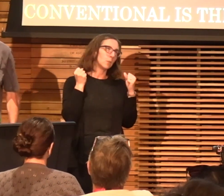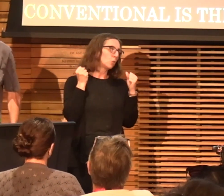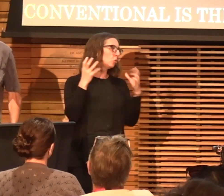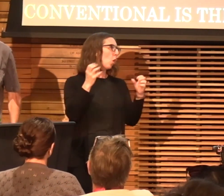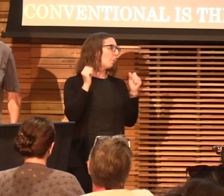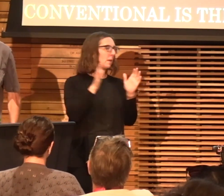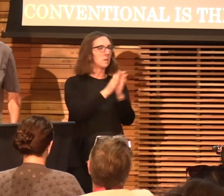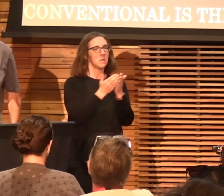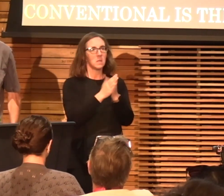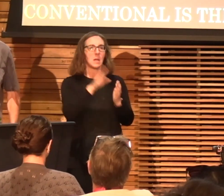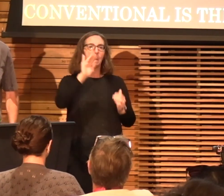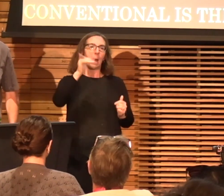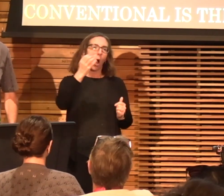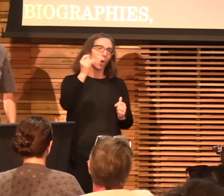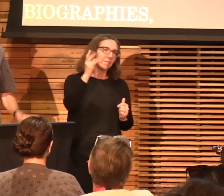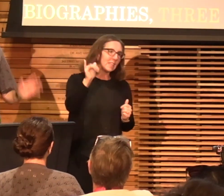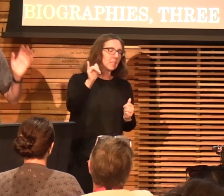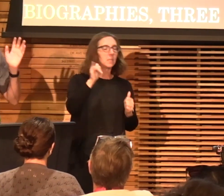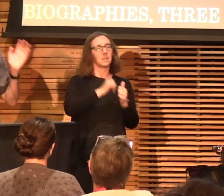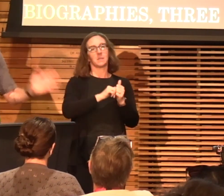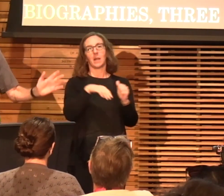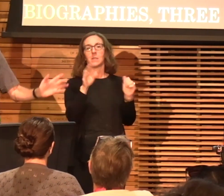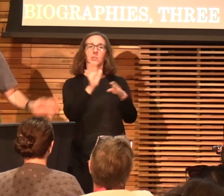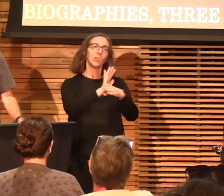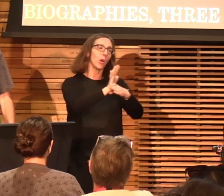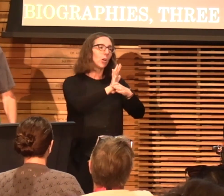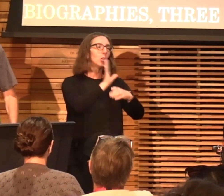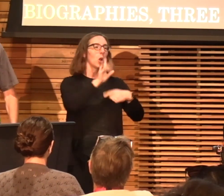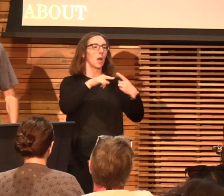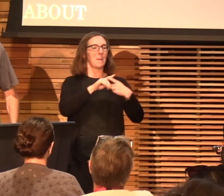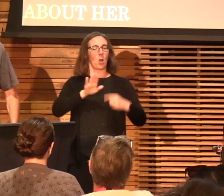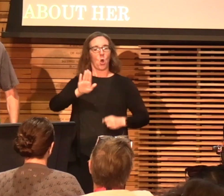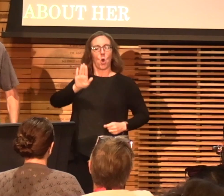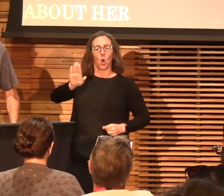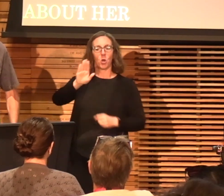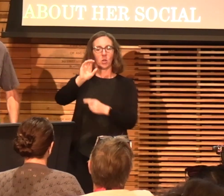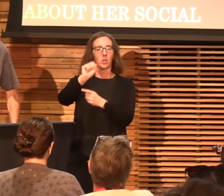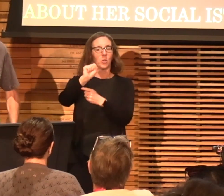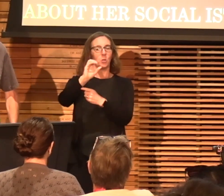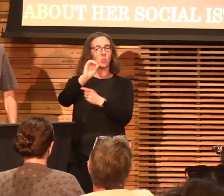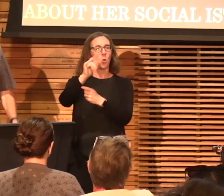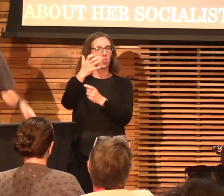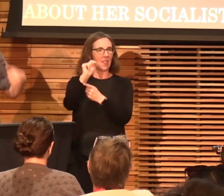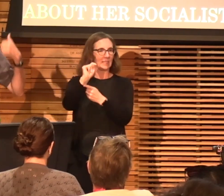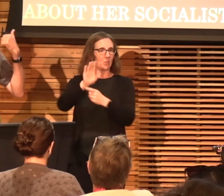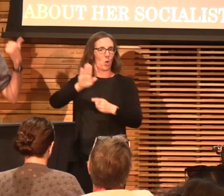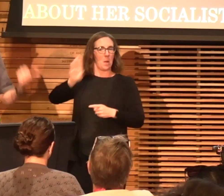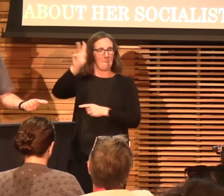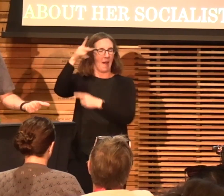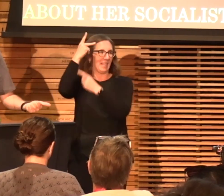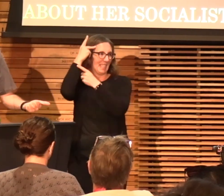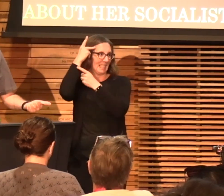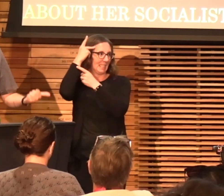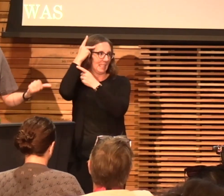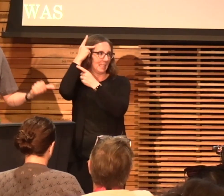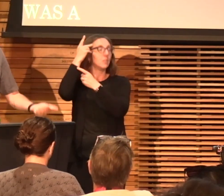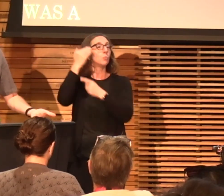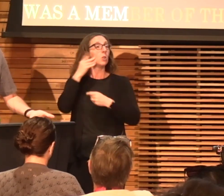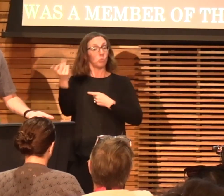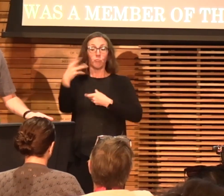three documentaries that talks about her socialist politics. So we know she was member of the Socialist Party,